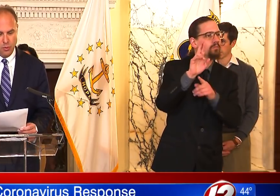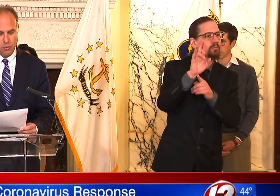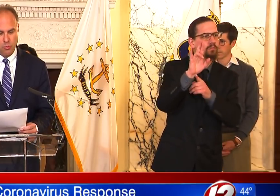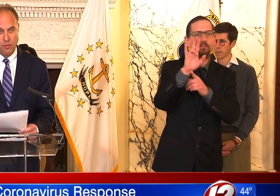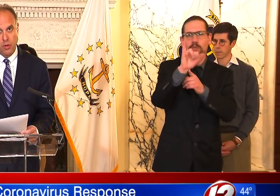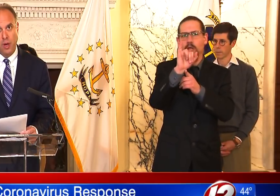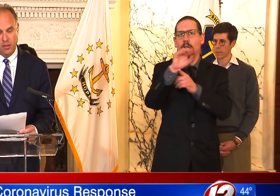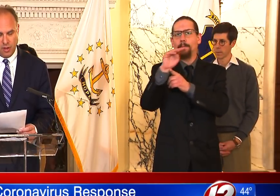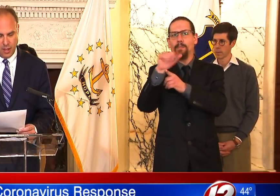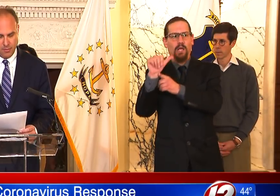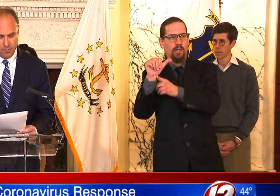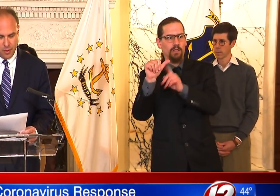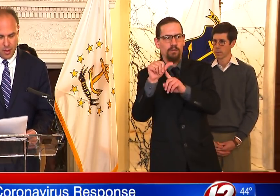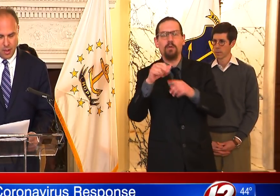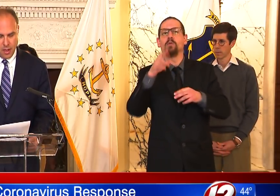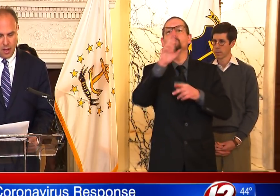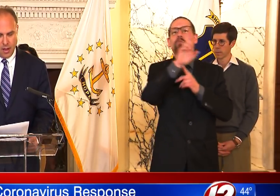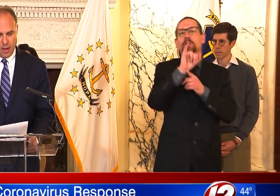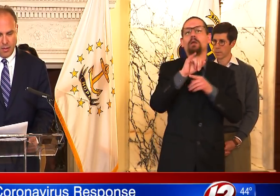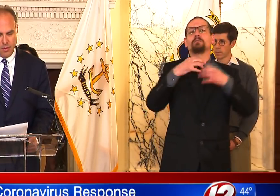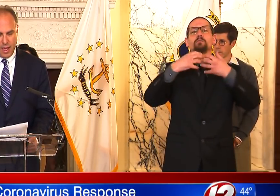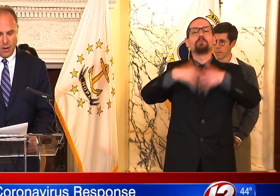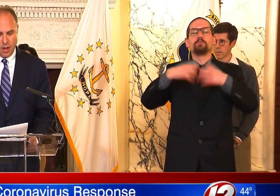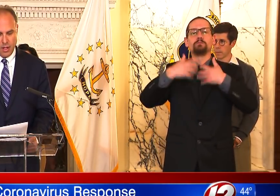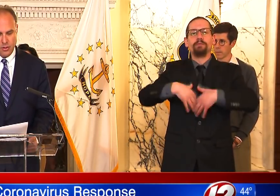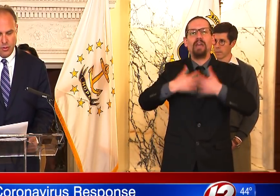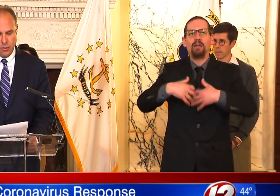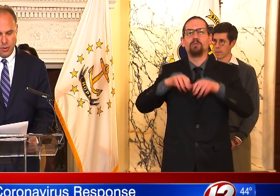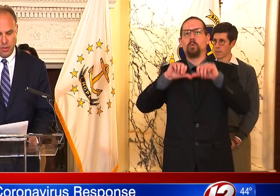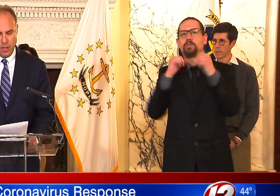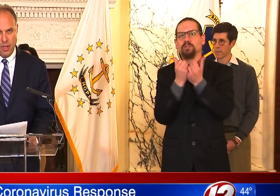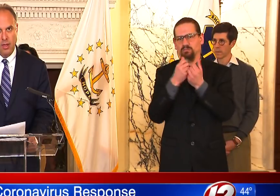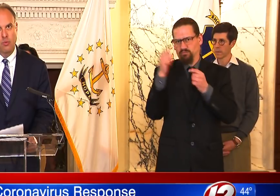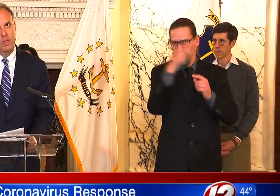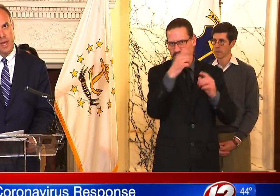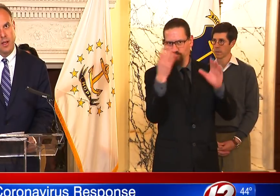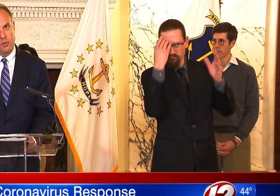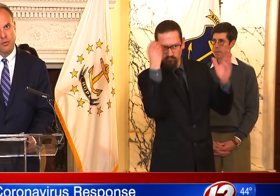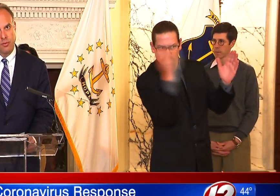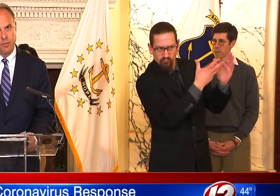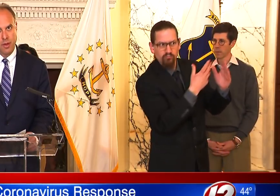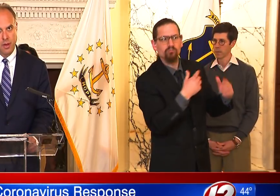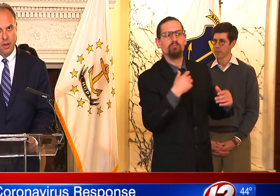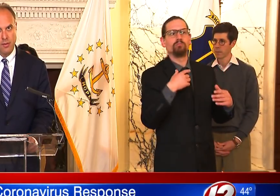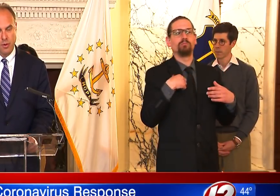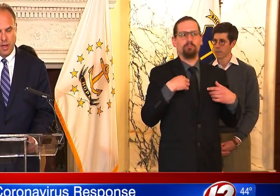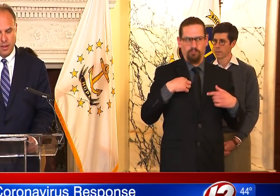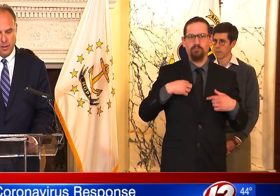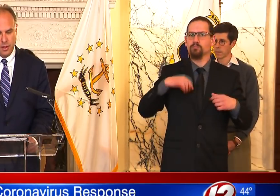ASK EVERY MANUFACTURER TO BE IN TOUCH WITH THE MANUFACTURER'S